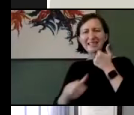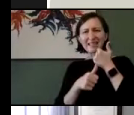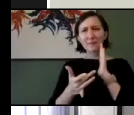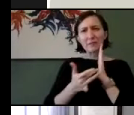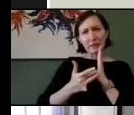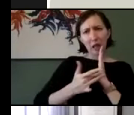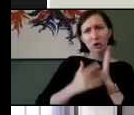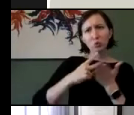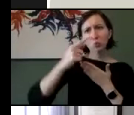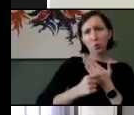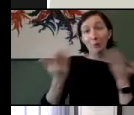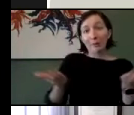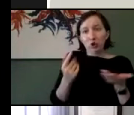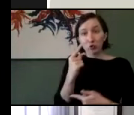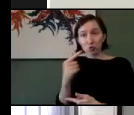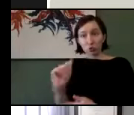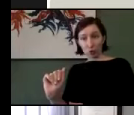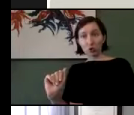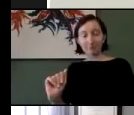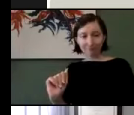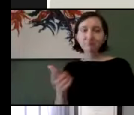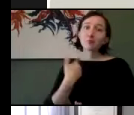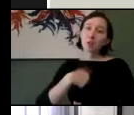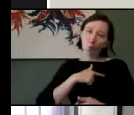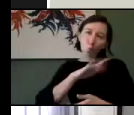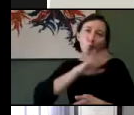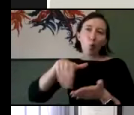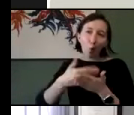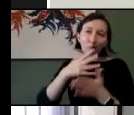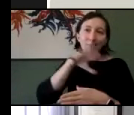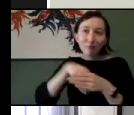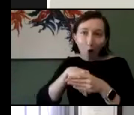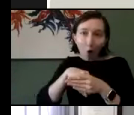for Inclusive Design and Innovation at Georgia Tech. I'm excited to be on the line with you